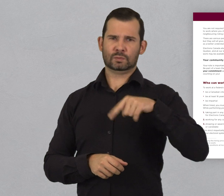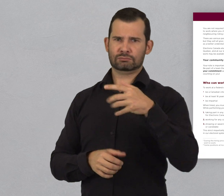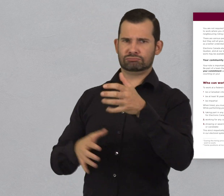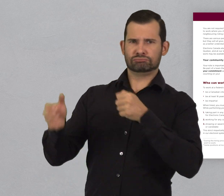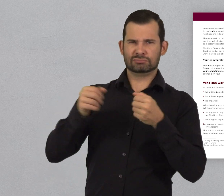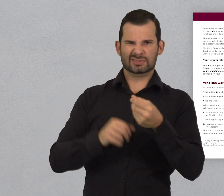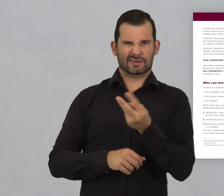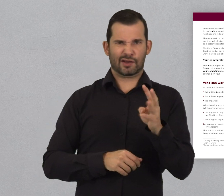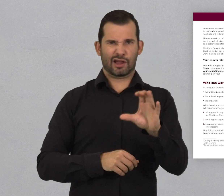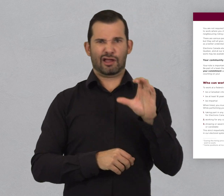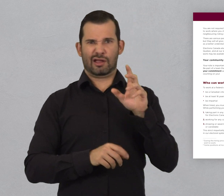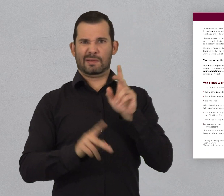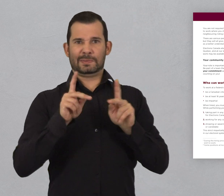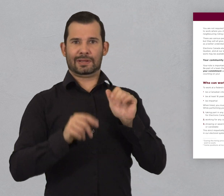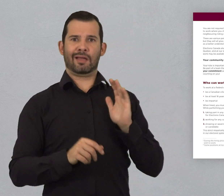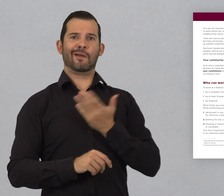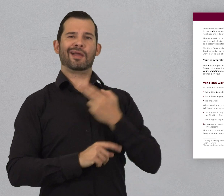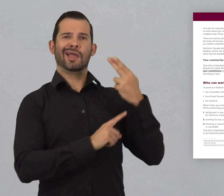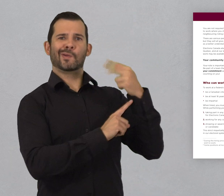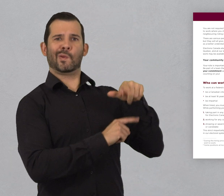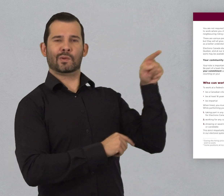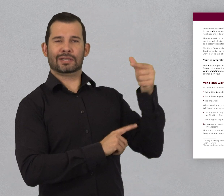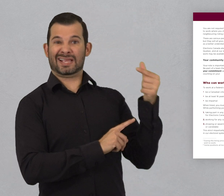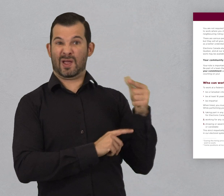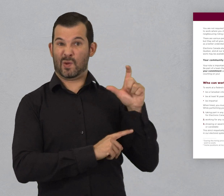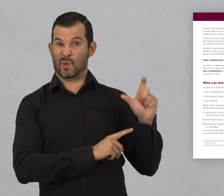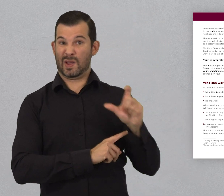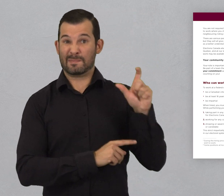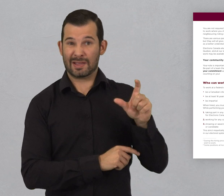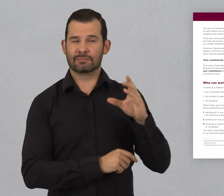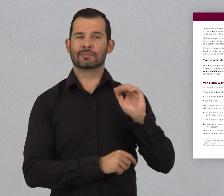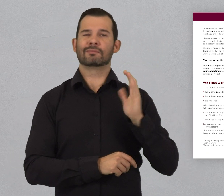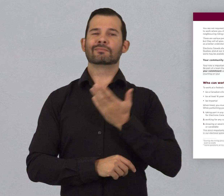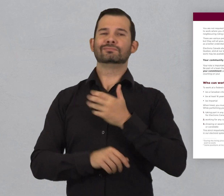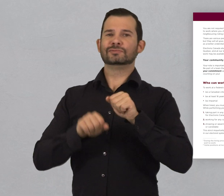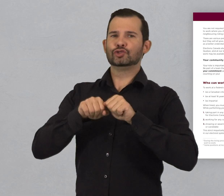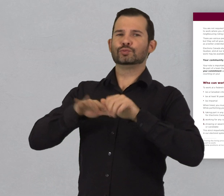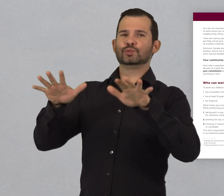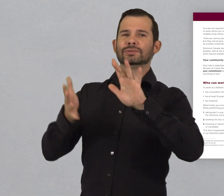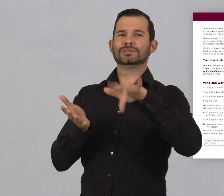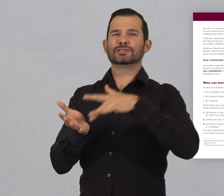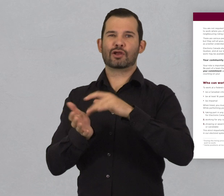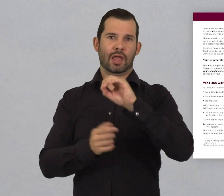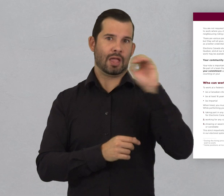hundreds of people at our headquarters in Gatineau, Quebec, and at our distribution centre in Ottawa,